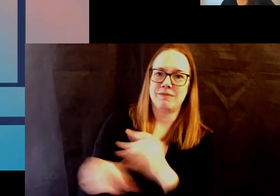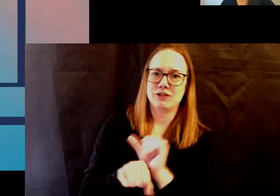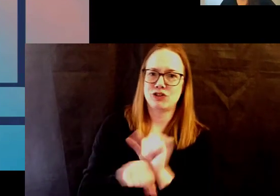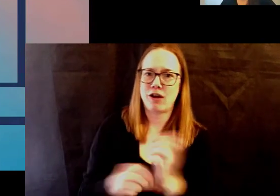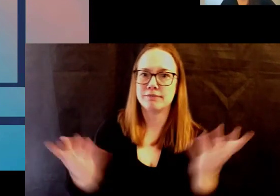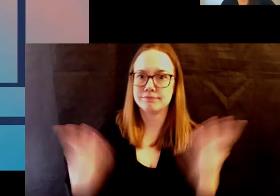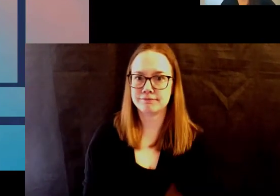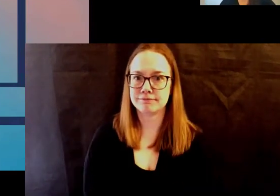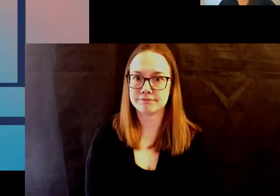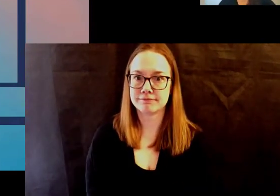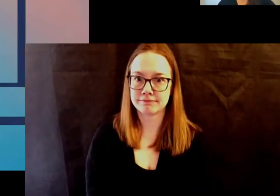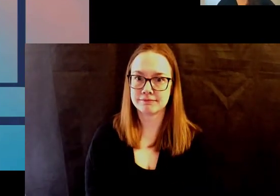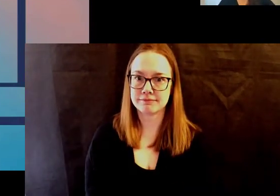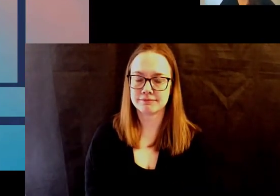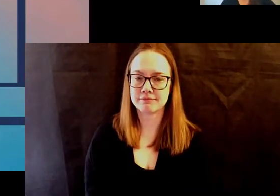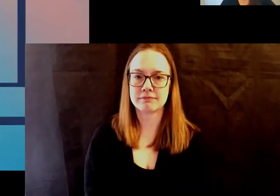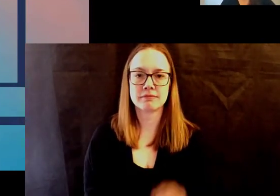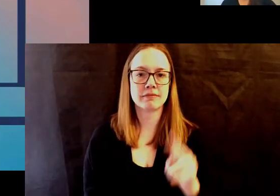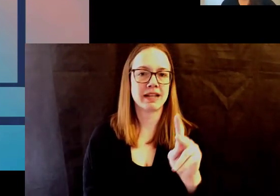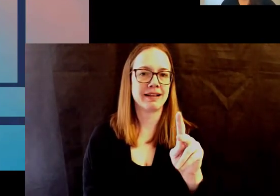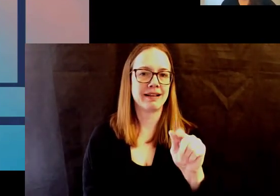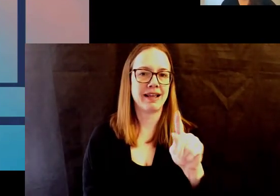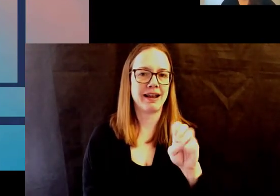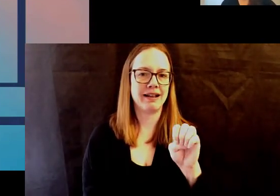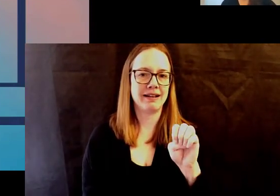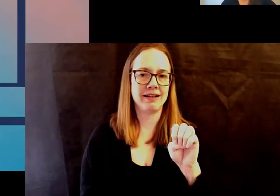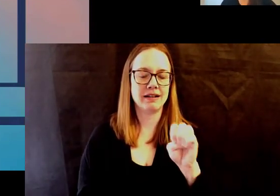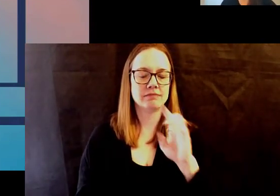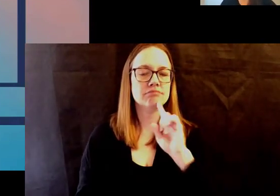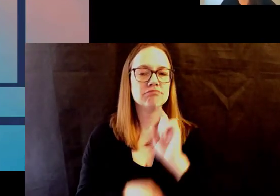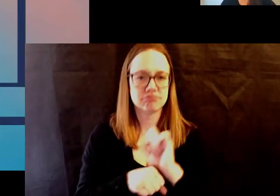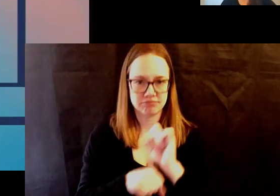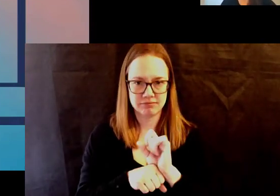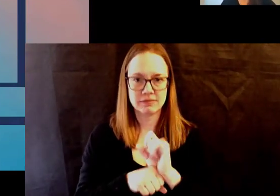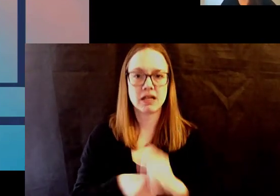Absolutely. When Moses, Frank, and I met, we were just